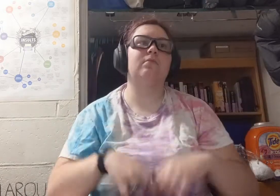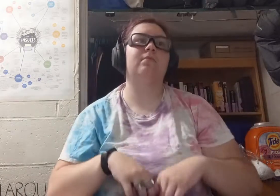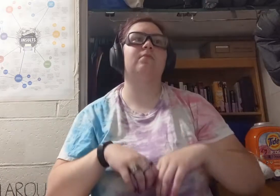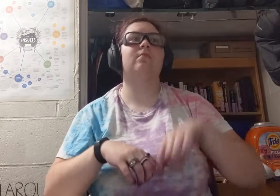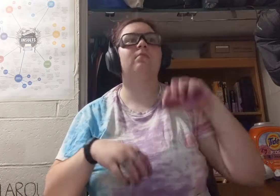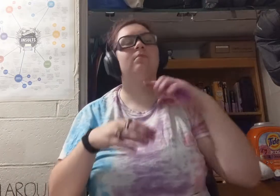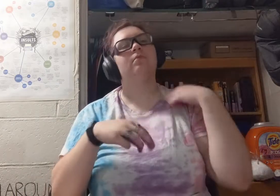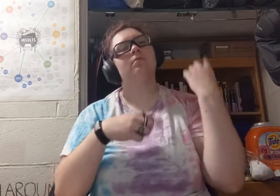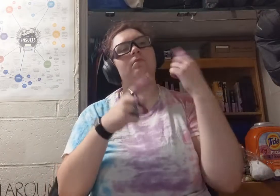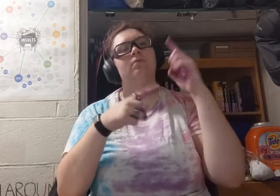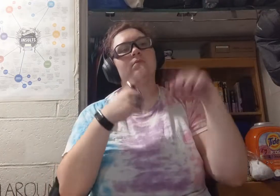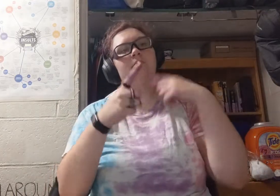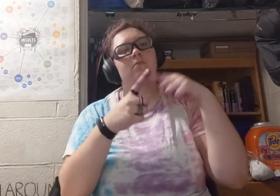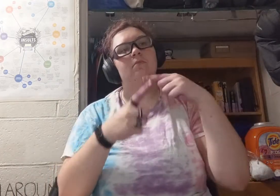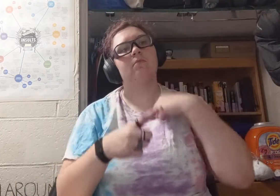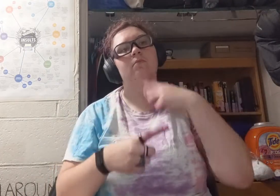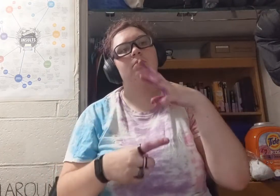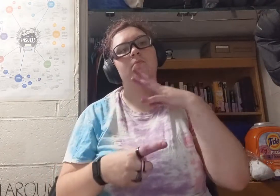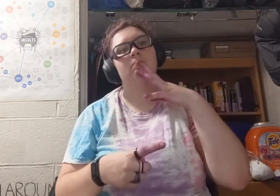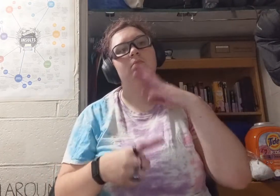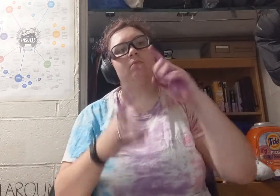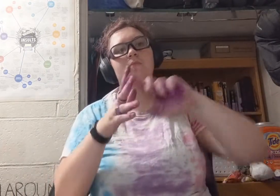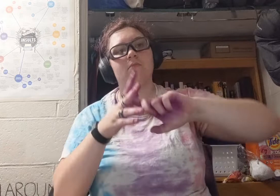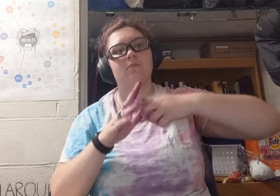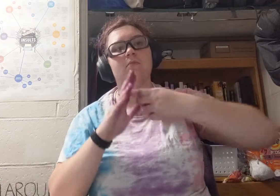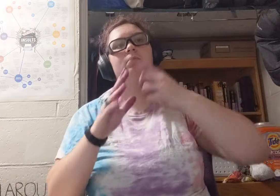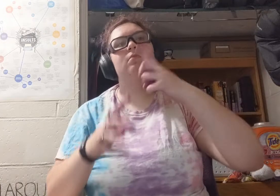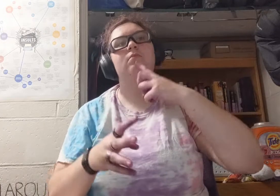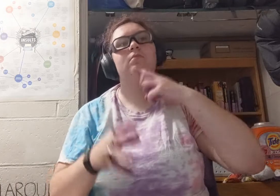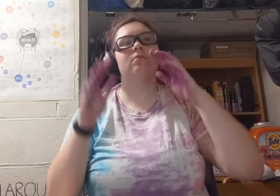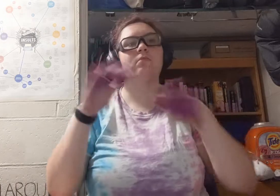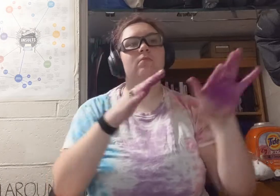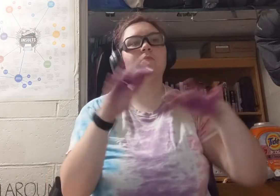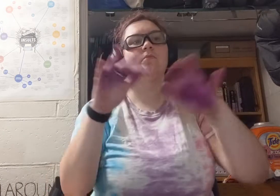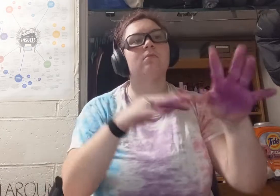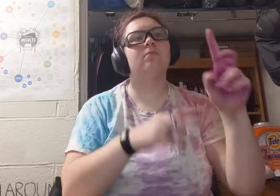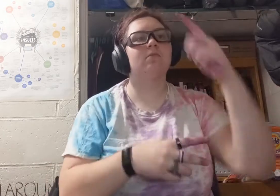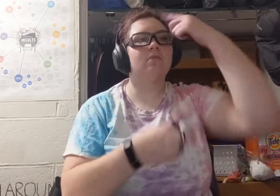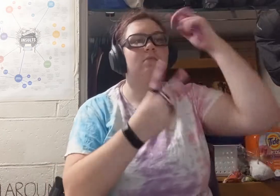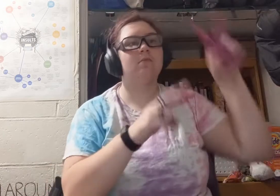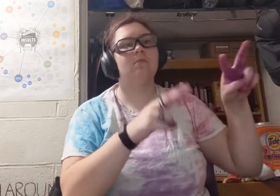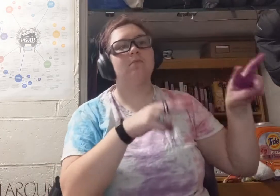i speak rivers into motion i raise mountains with abandon